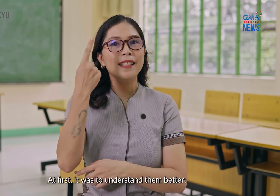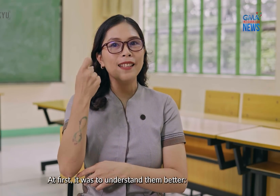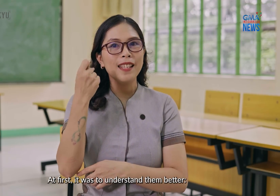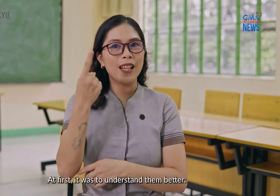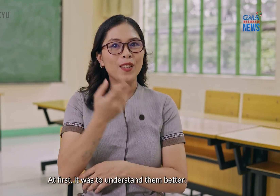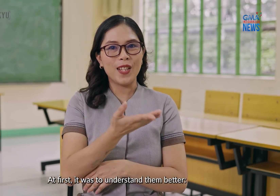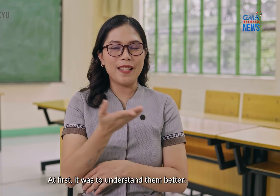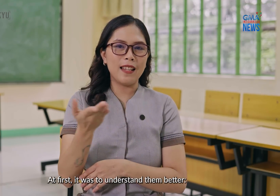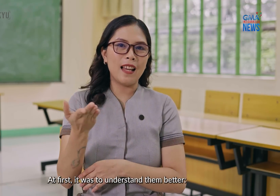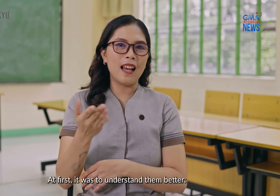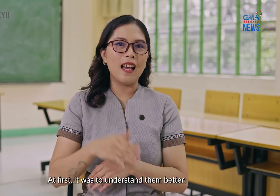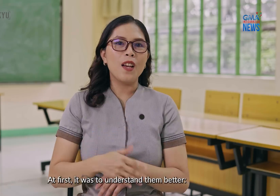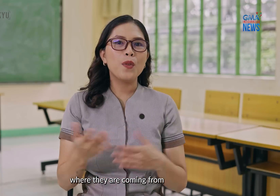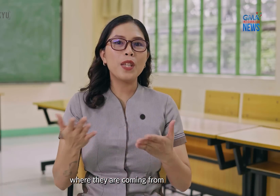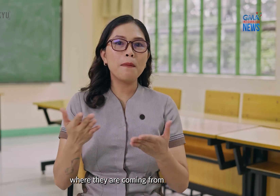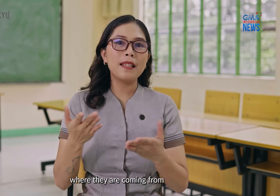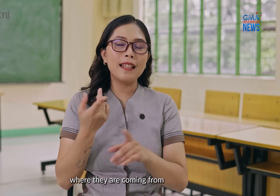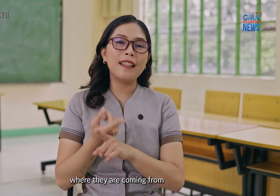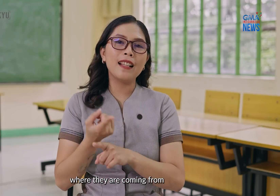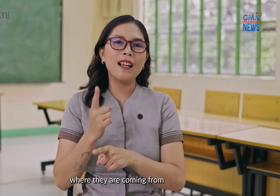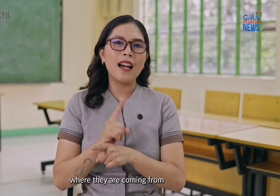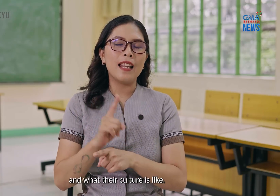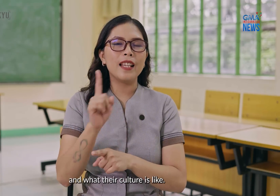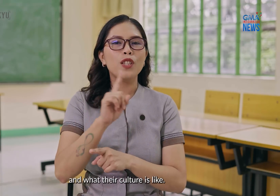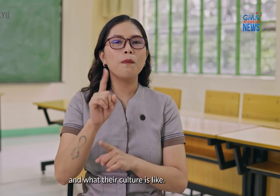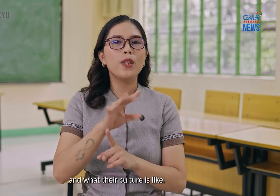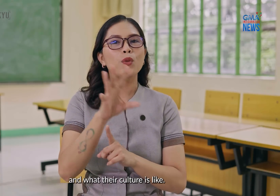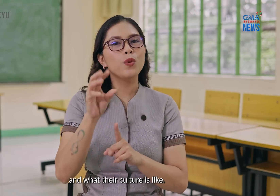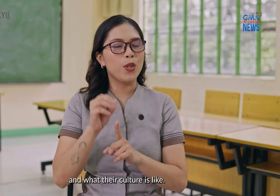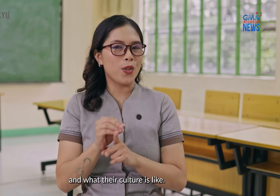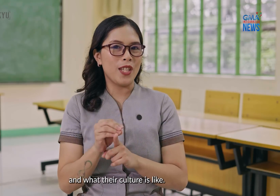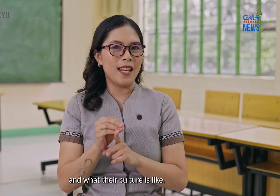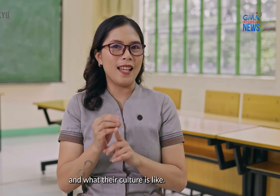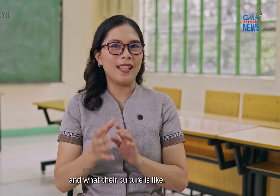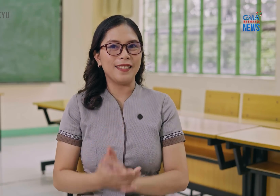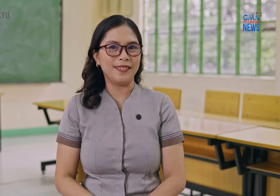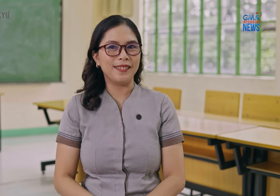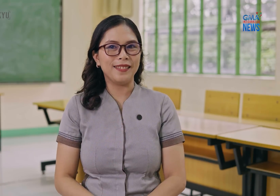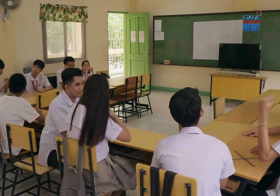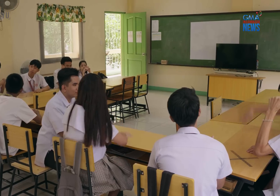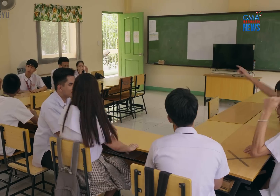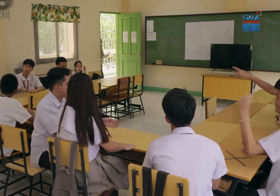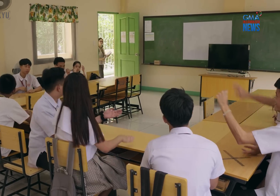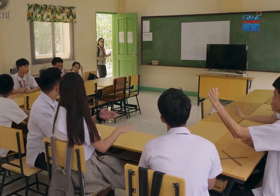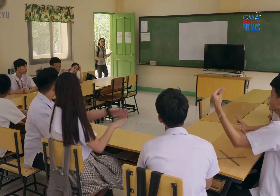I studied sign language so I could help them.